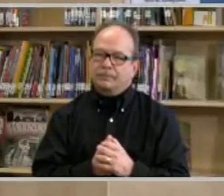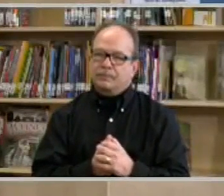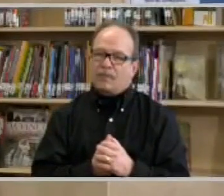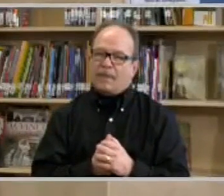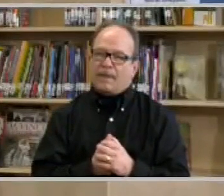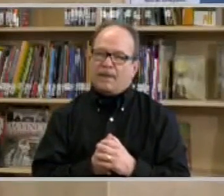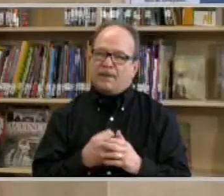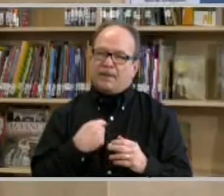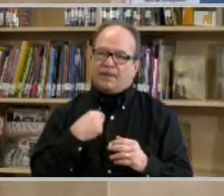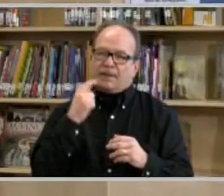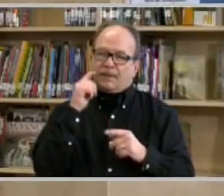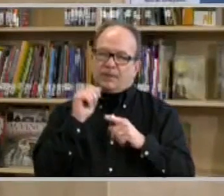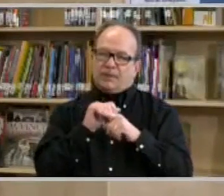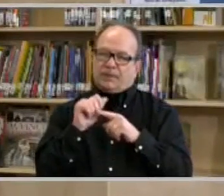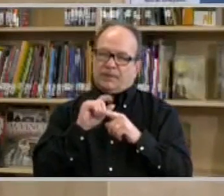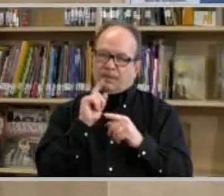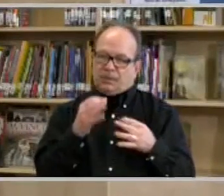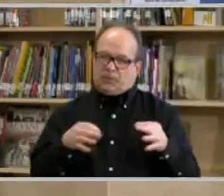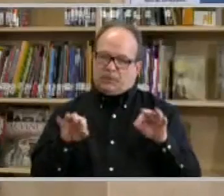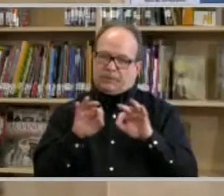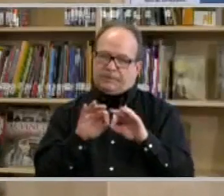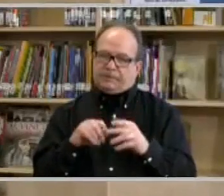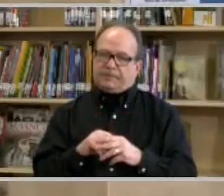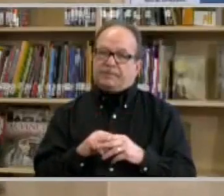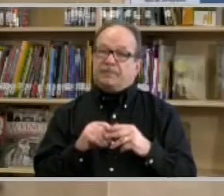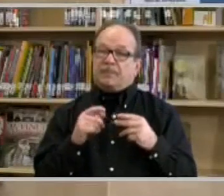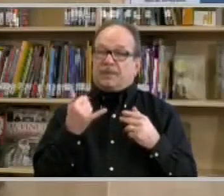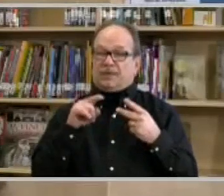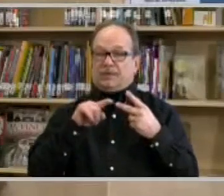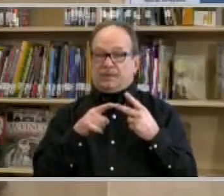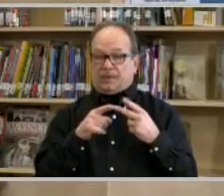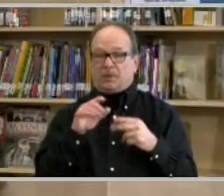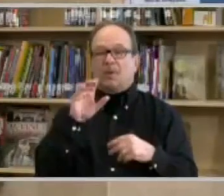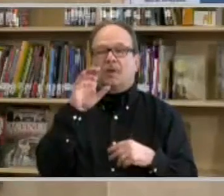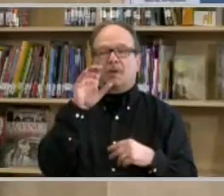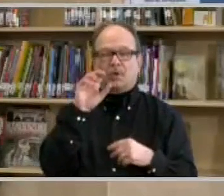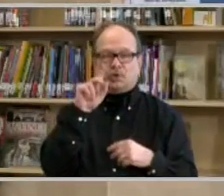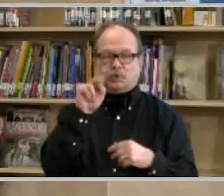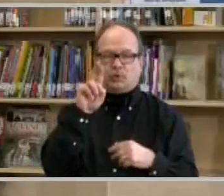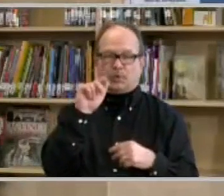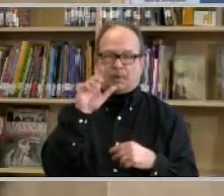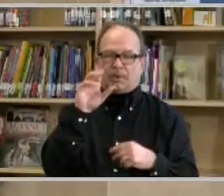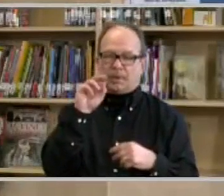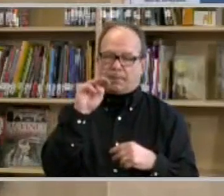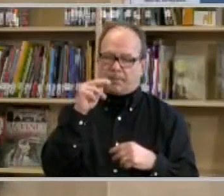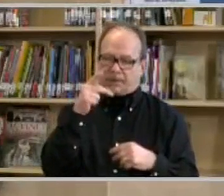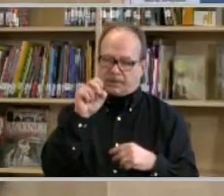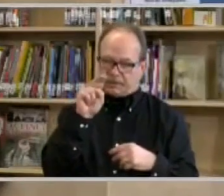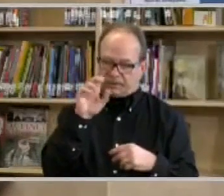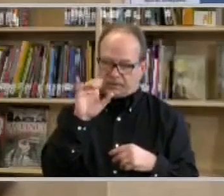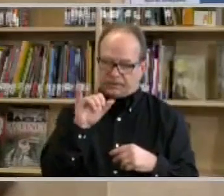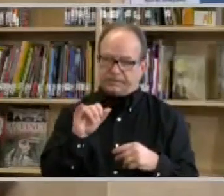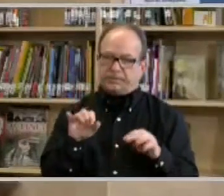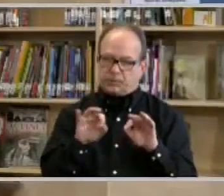ALSO THINK THAT TRAINING IN THE CULTURE COMPETENCE AND I THINK